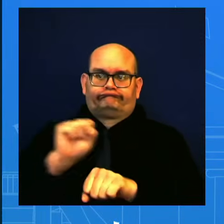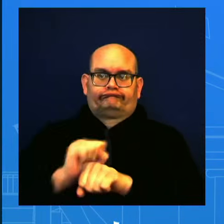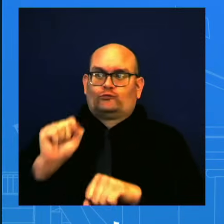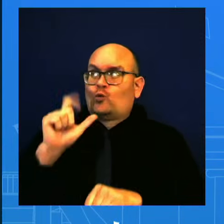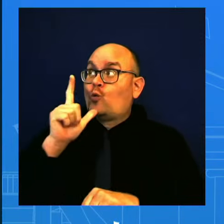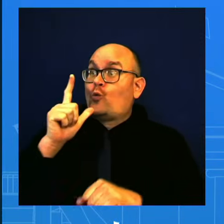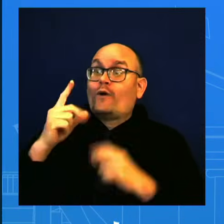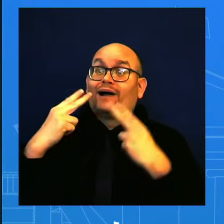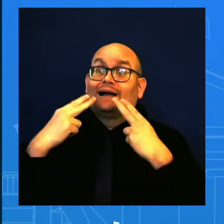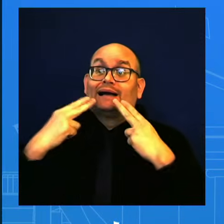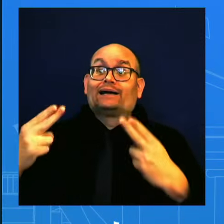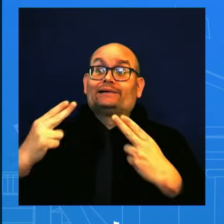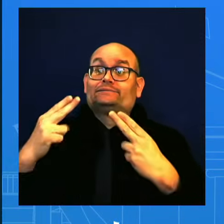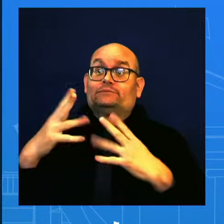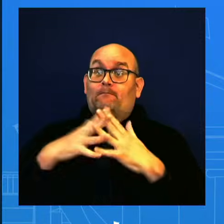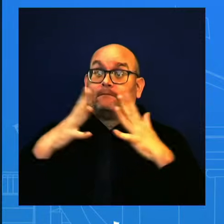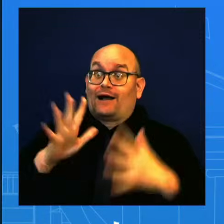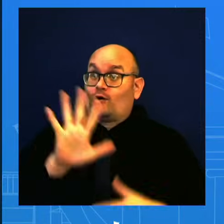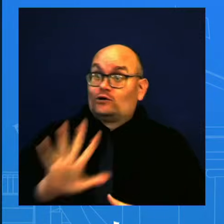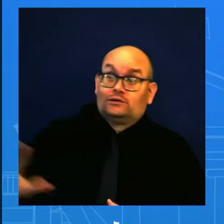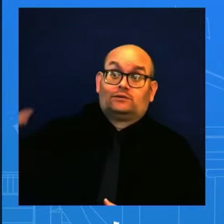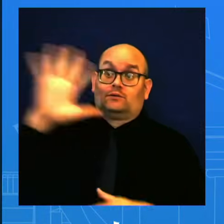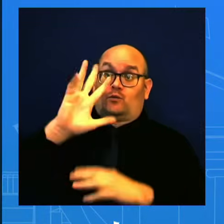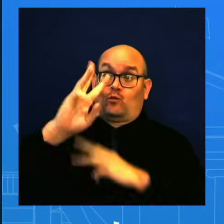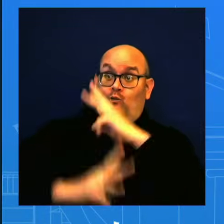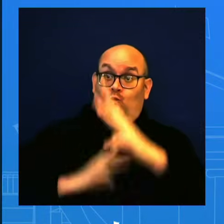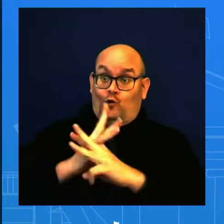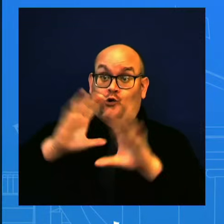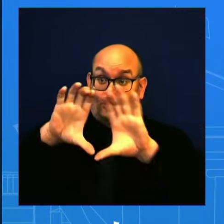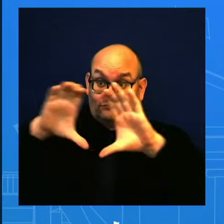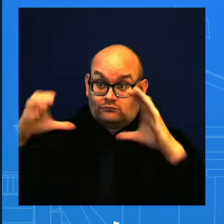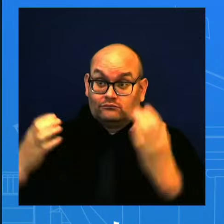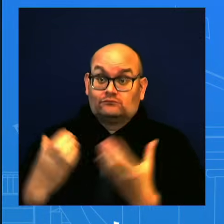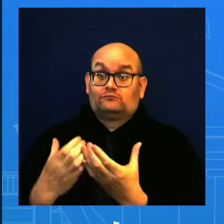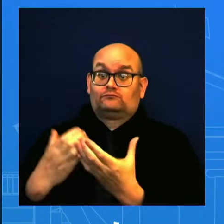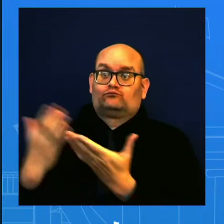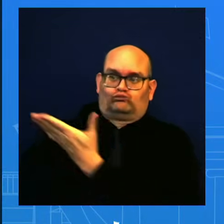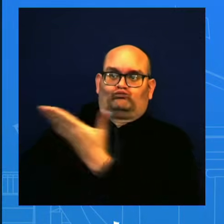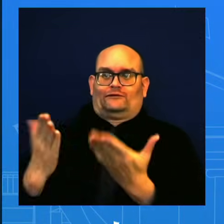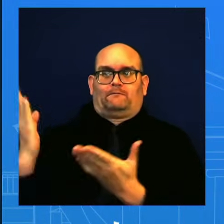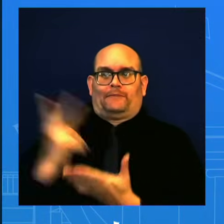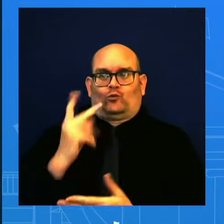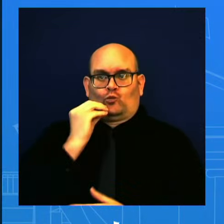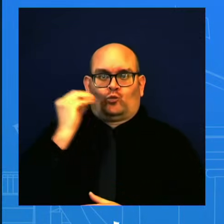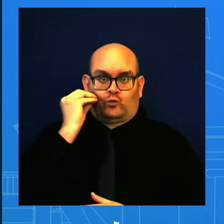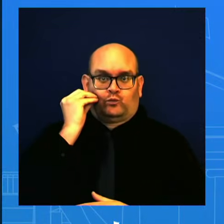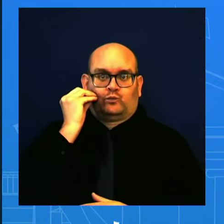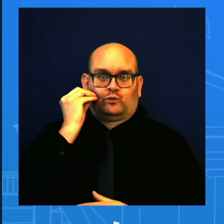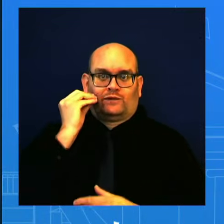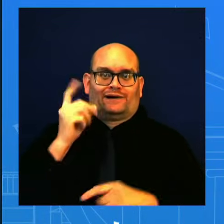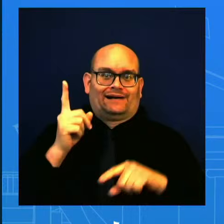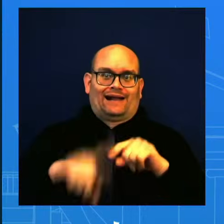That is what they've been saying that they're going to do. We are going to -- the economic team is going to continue to monitor the situation,